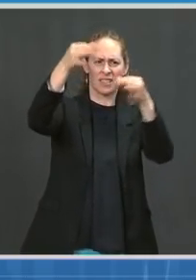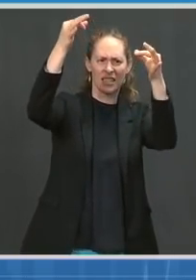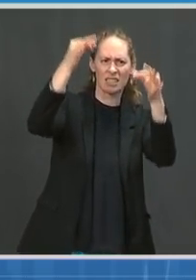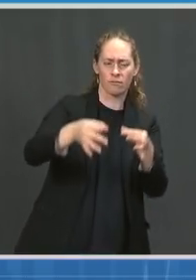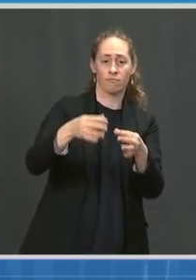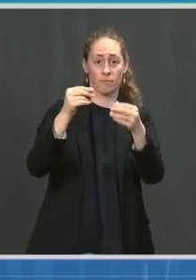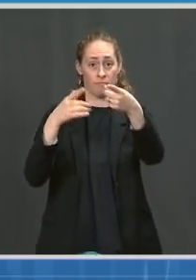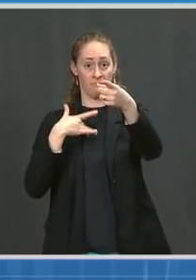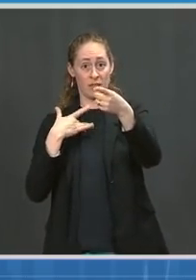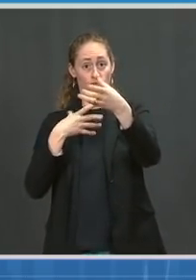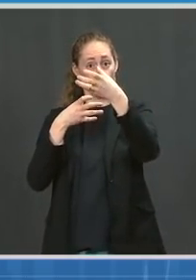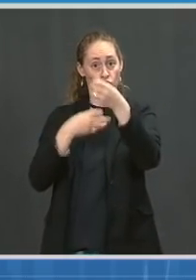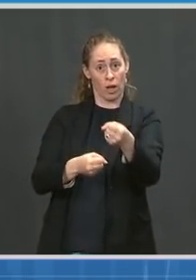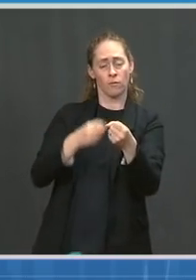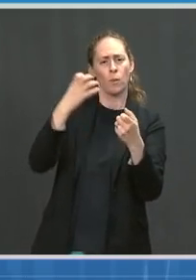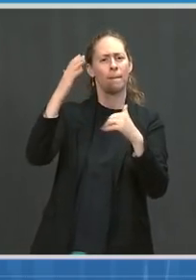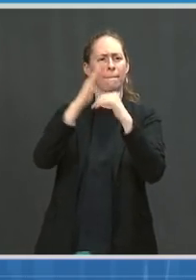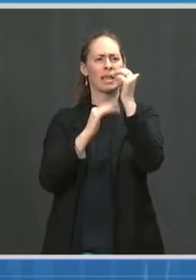and increase their confidence in the vaccines.